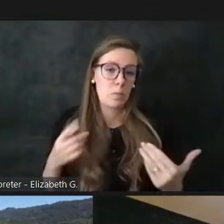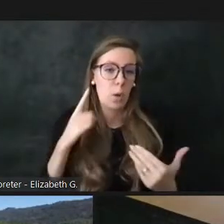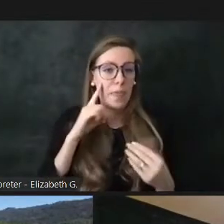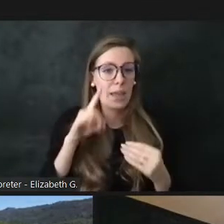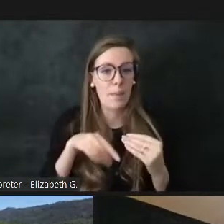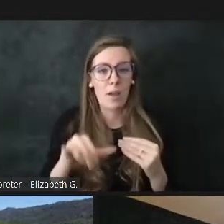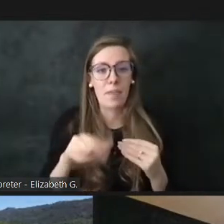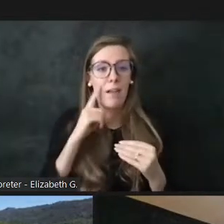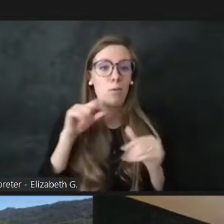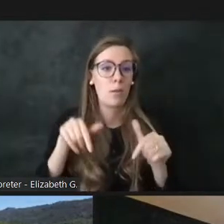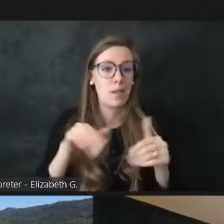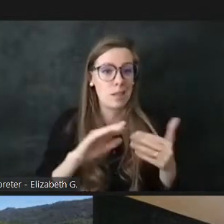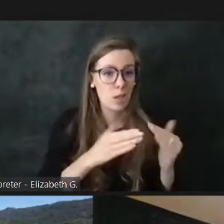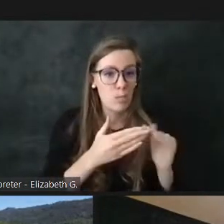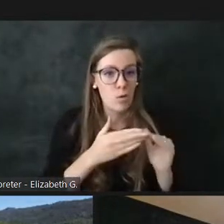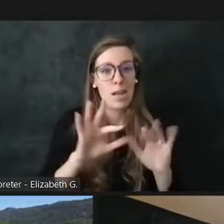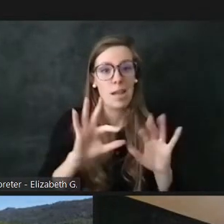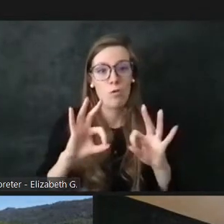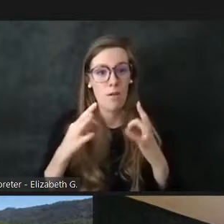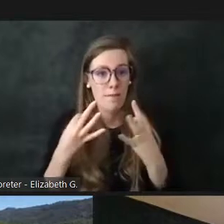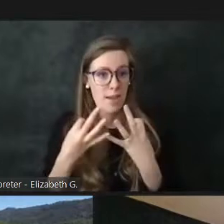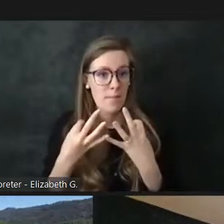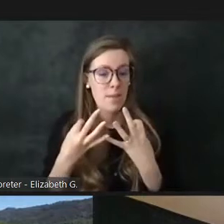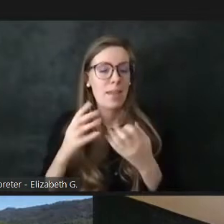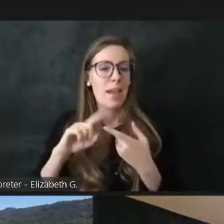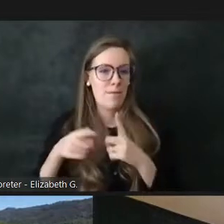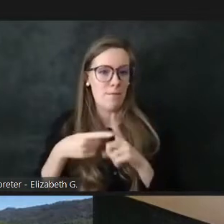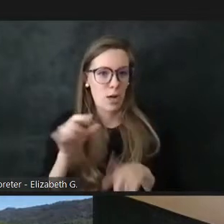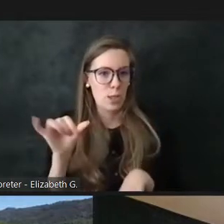and take all the measures that are needed to protect ourselves and be safe.